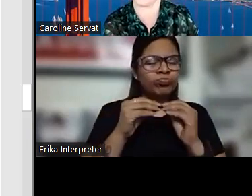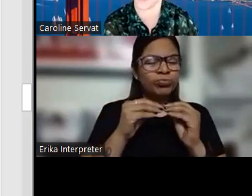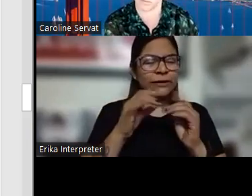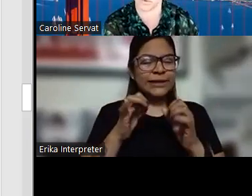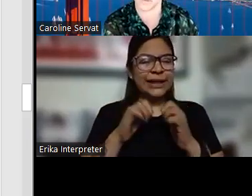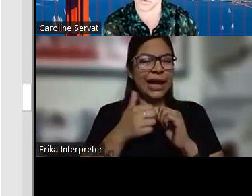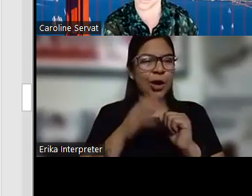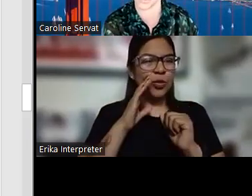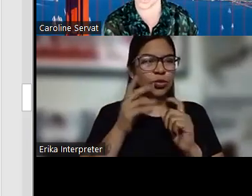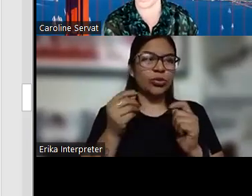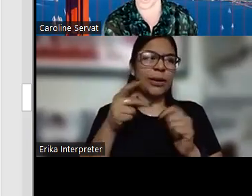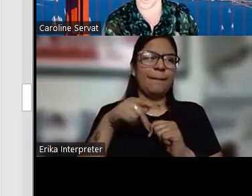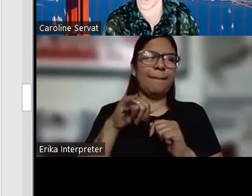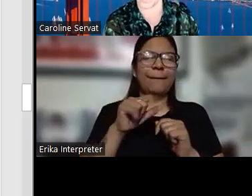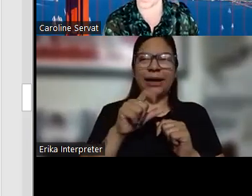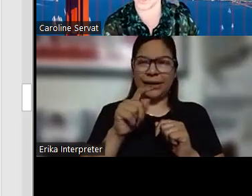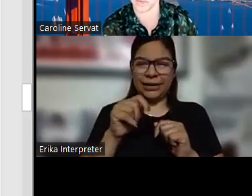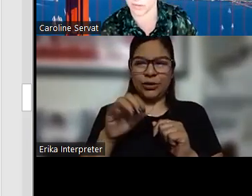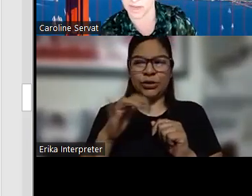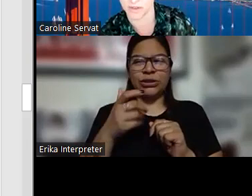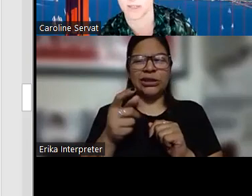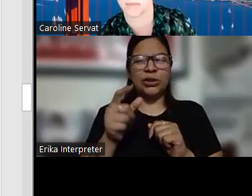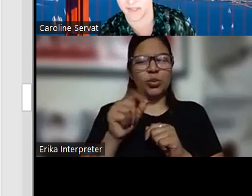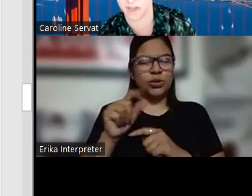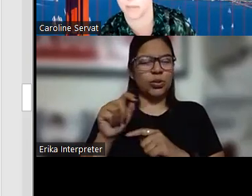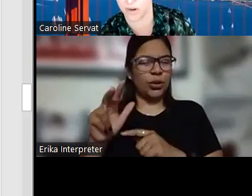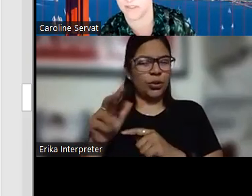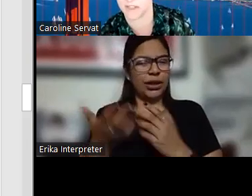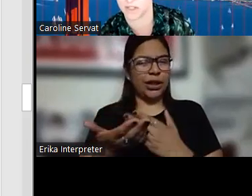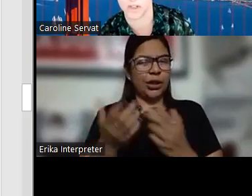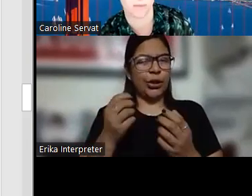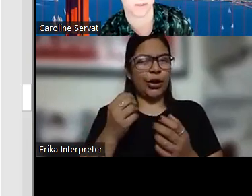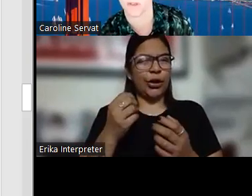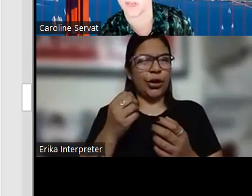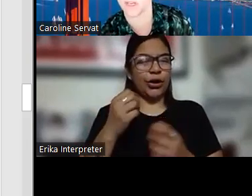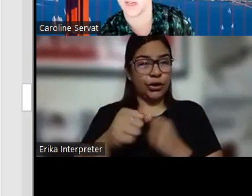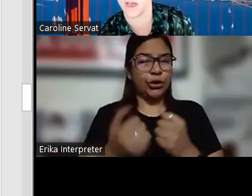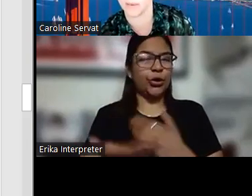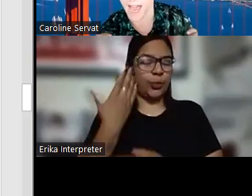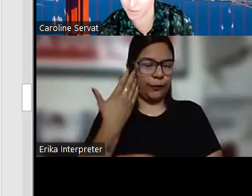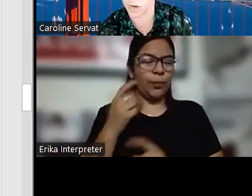pilot was was earlier um in 2023 so that's that's a component of that too in terms of um capturing